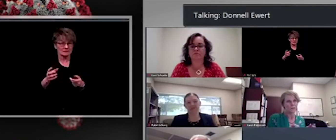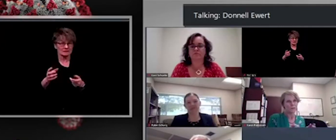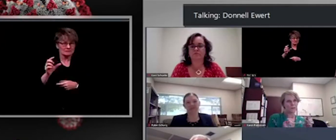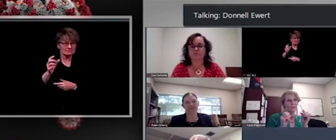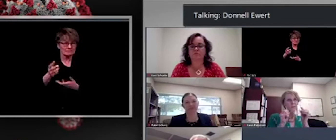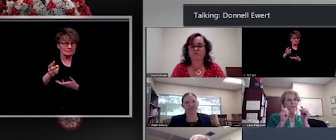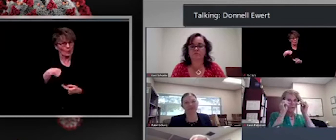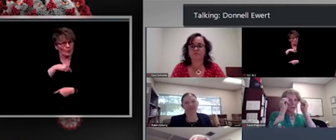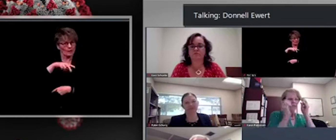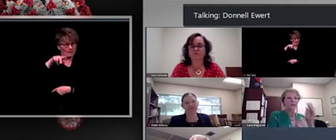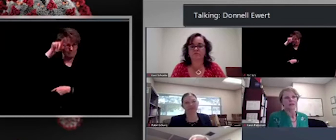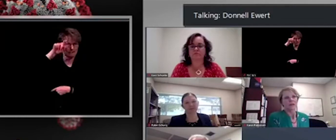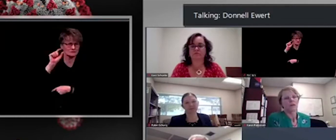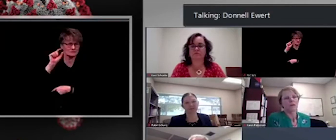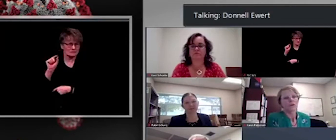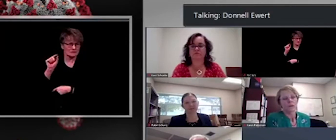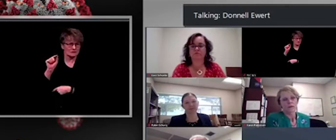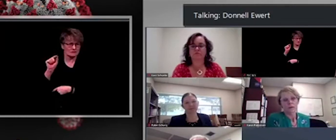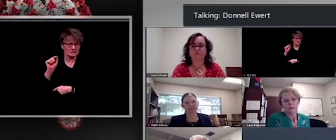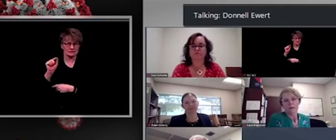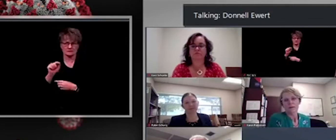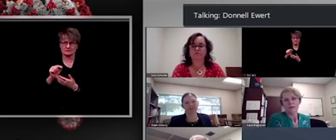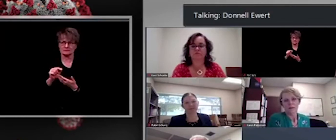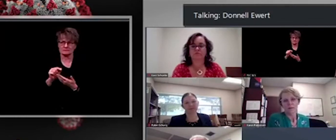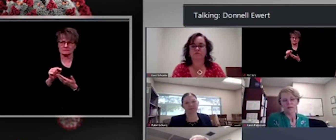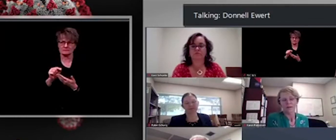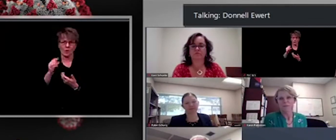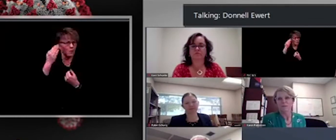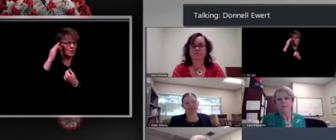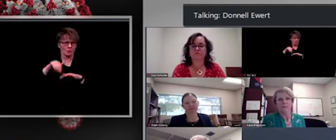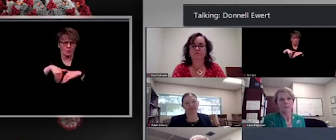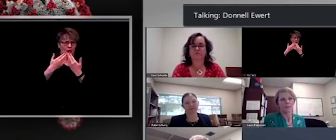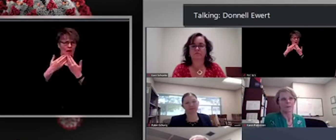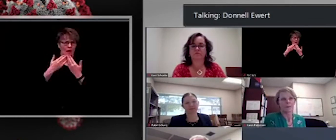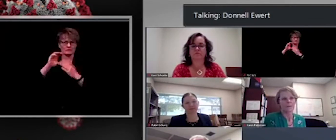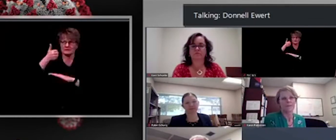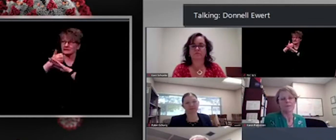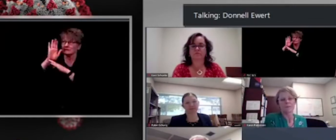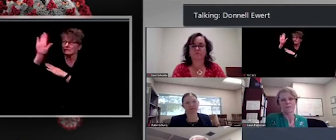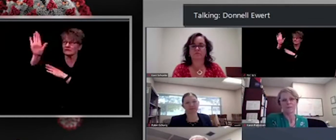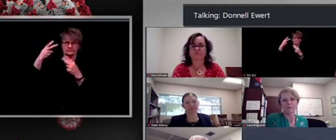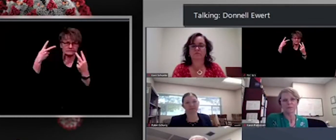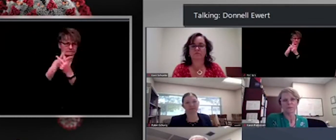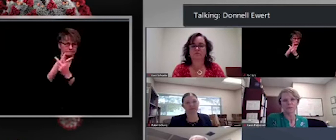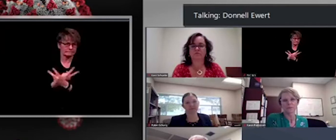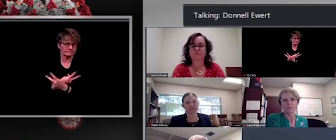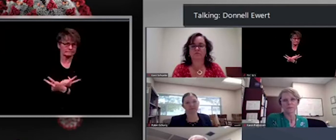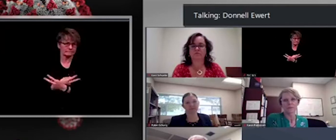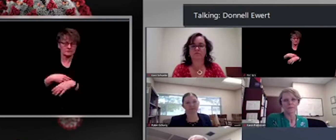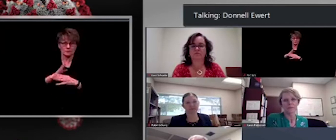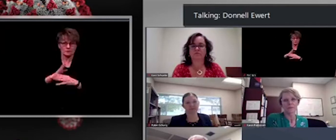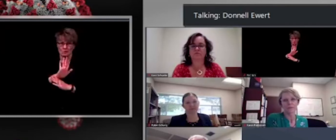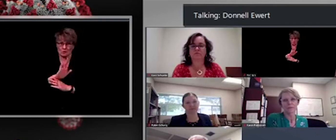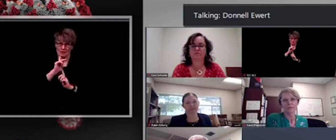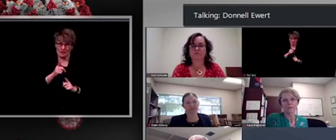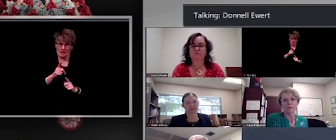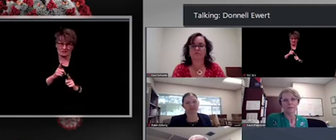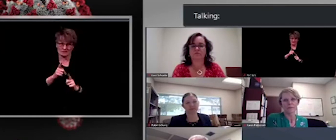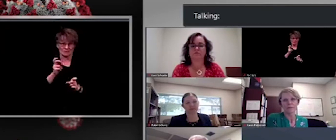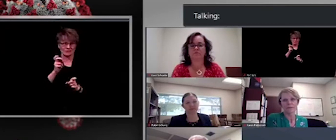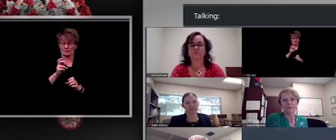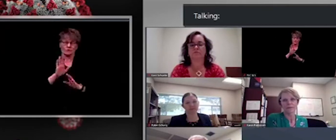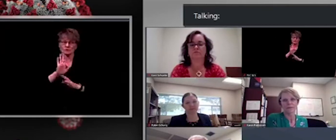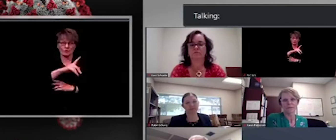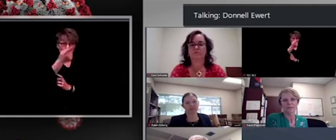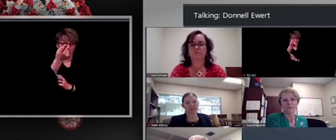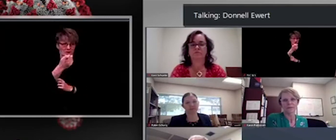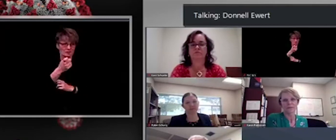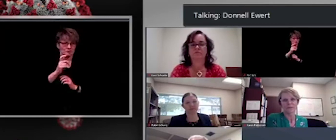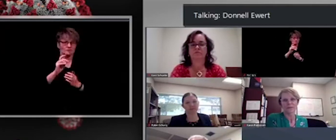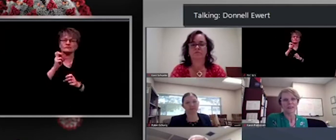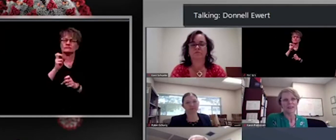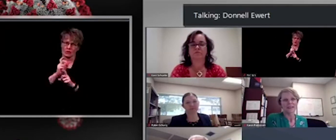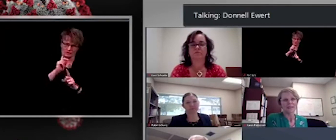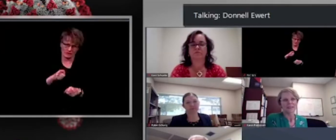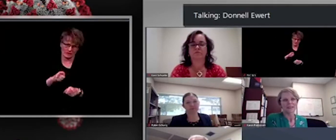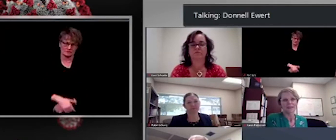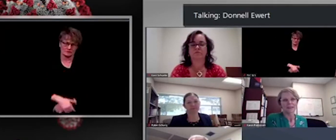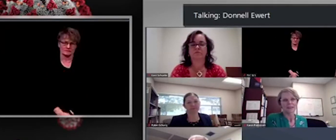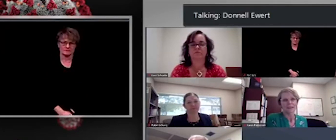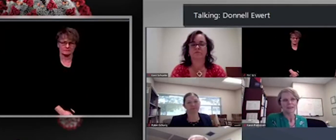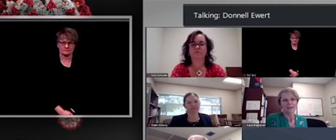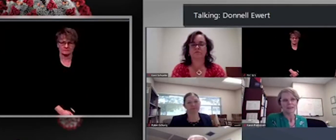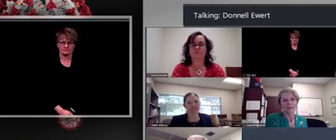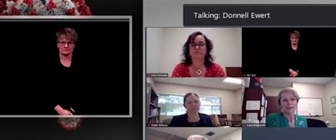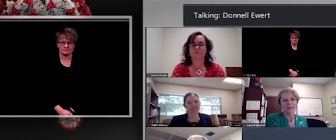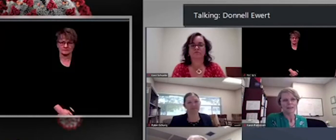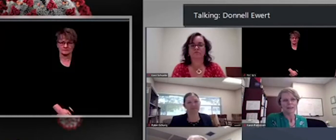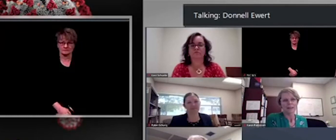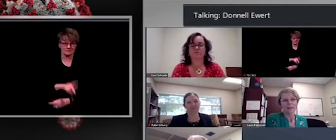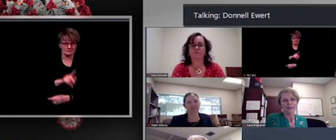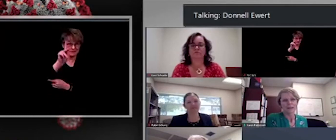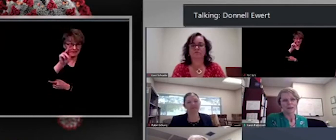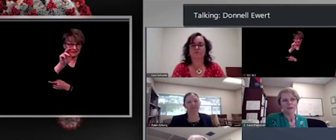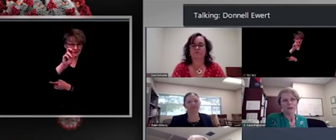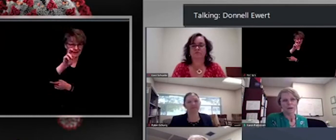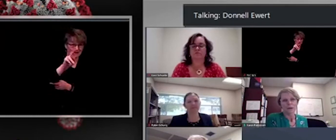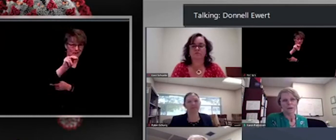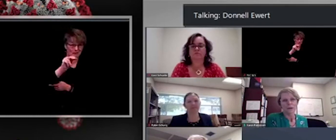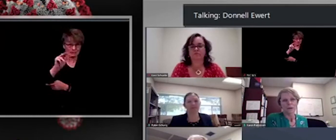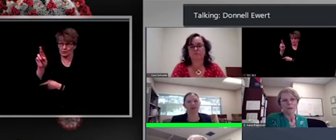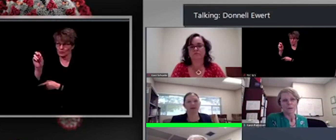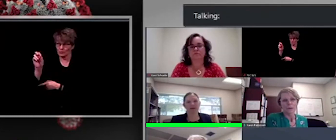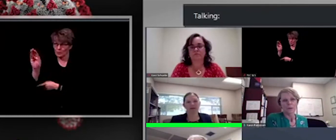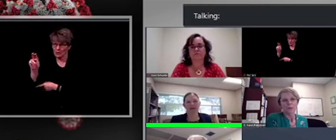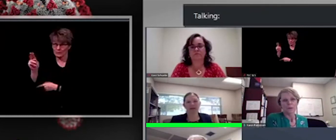a difficult question to answer, unfortunately. I don't know if Karen or Robin wants to comment,